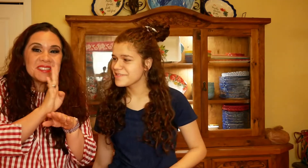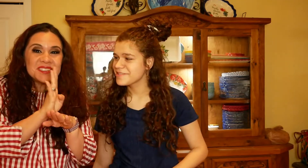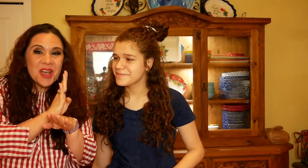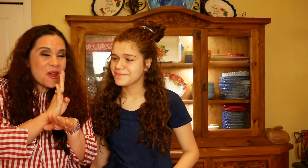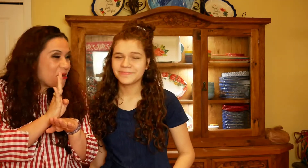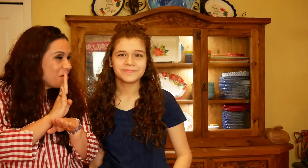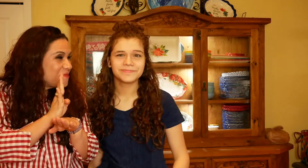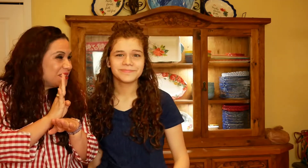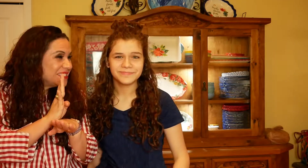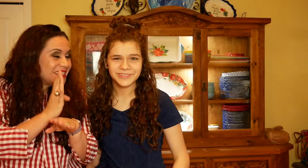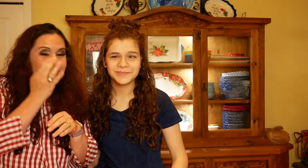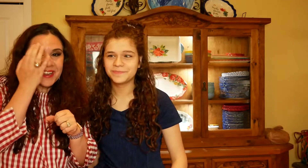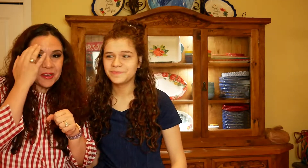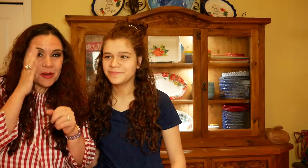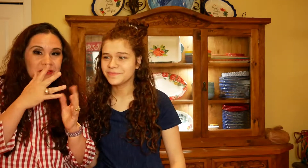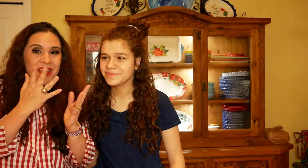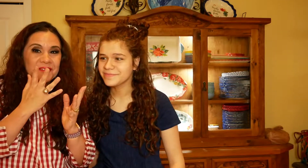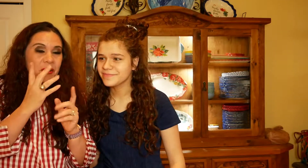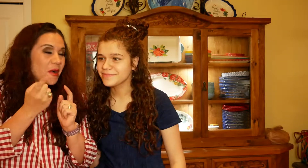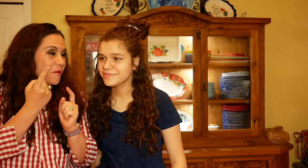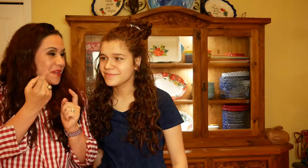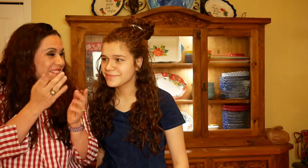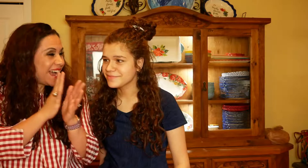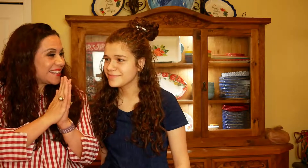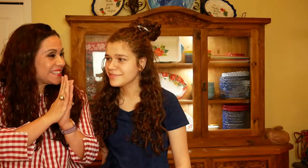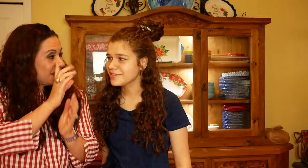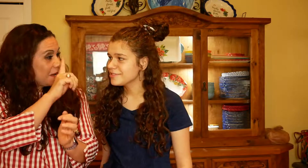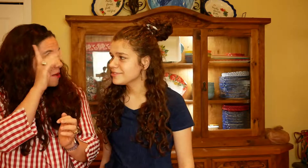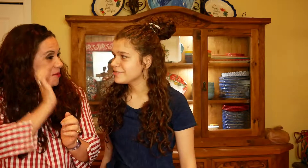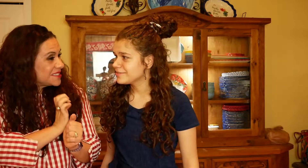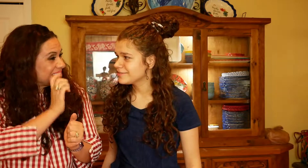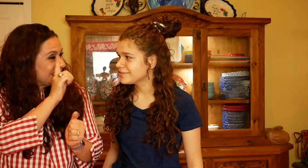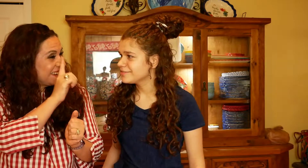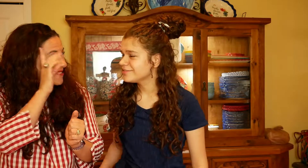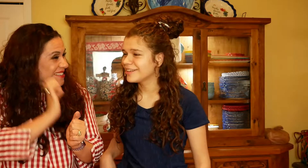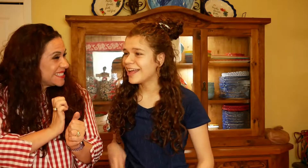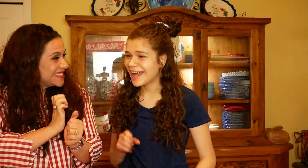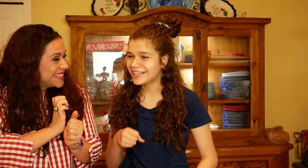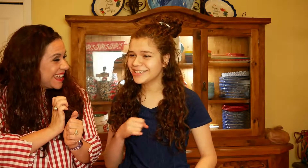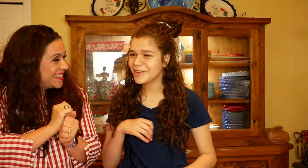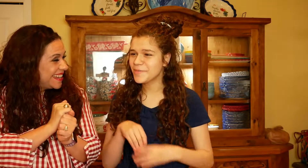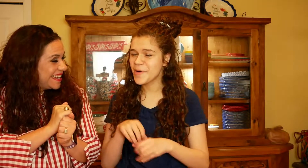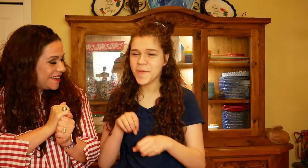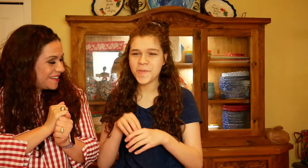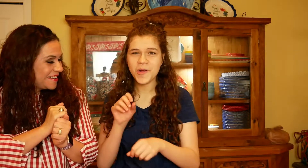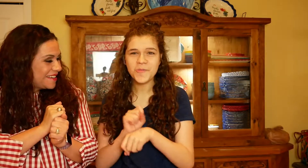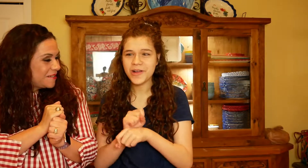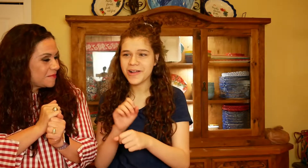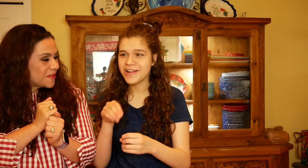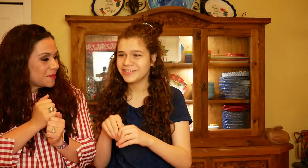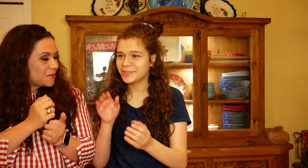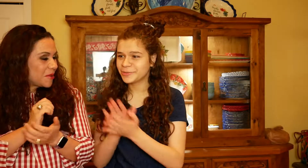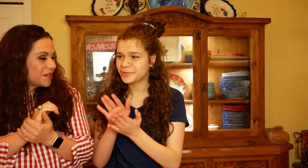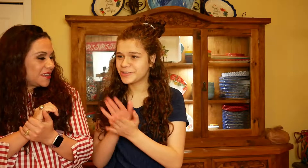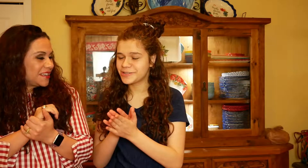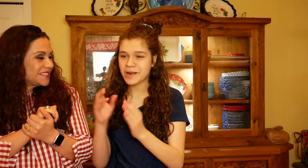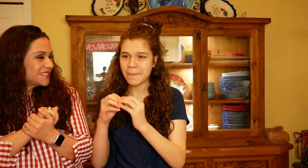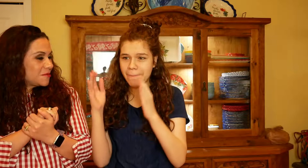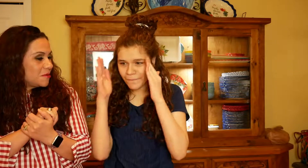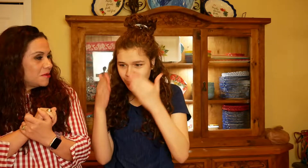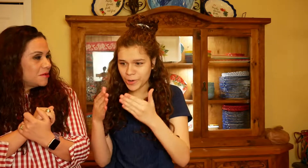so busy and i know a lot of you are always asking where's elena where's that i'm working in school